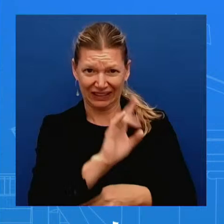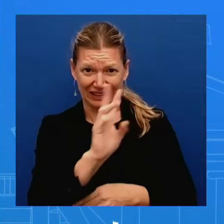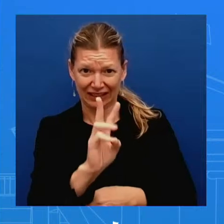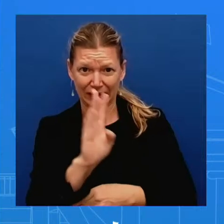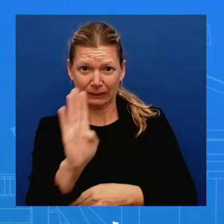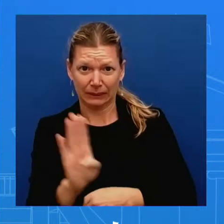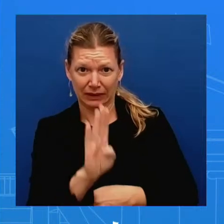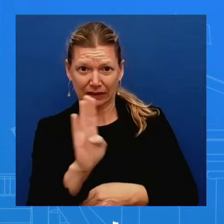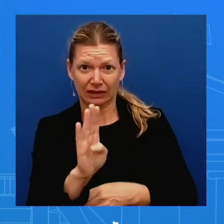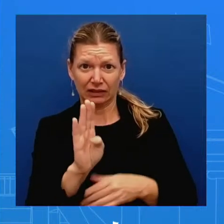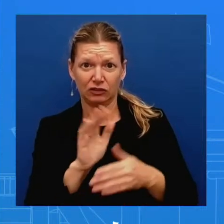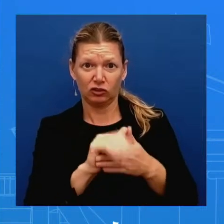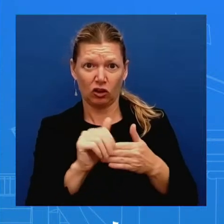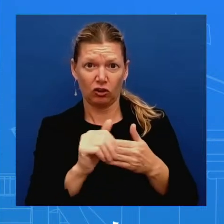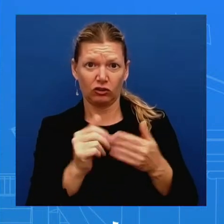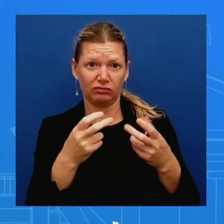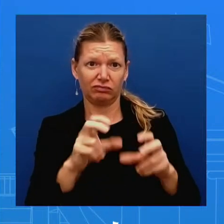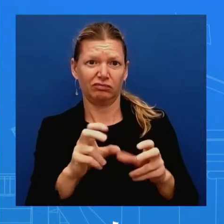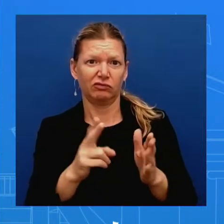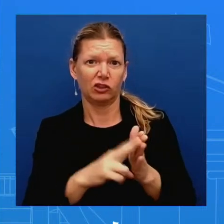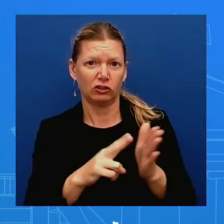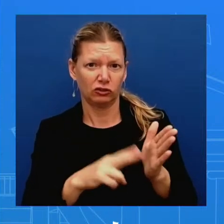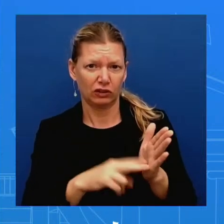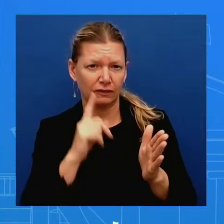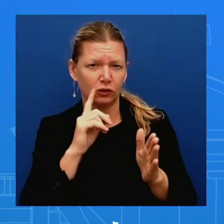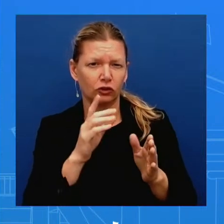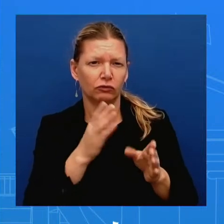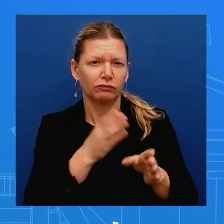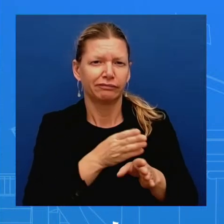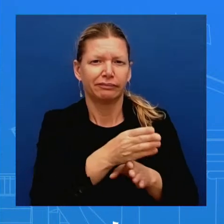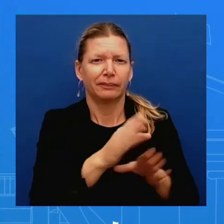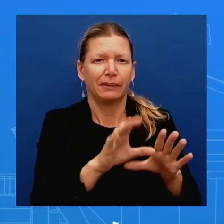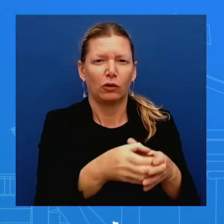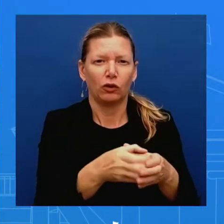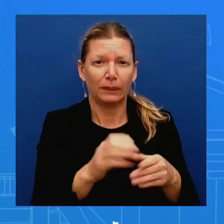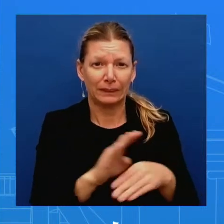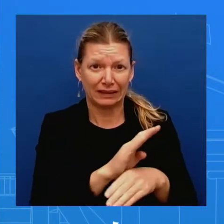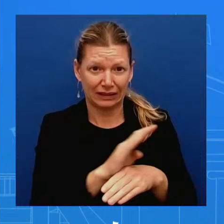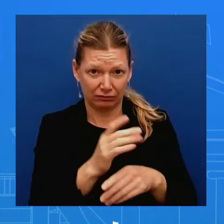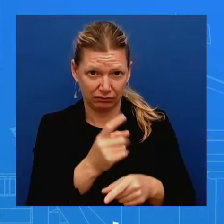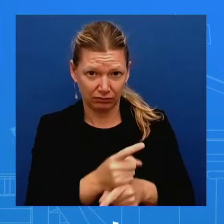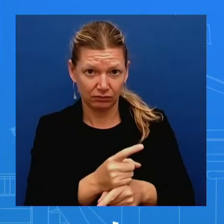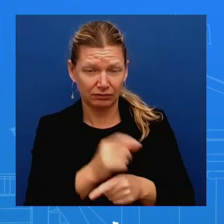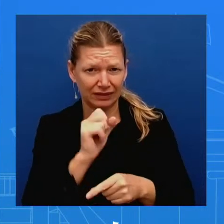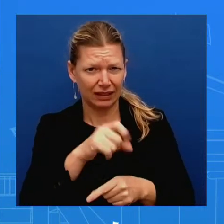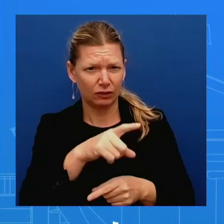But can you talk about what that looks like for Black businesses specifically? Mr. Benjamin: $12.1 billion.